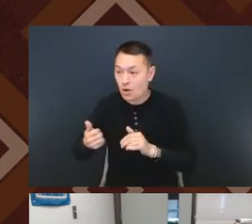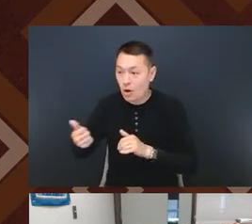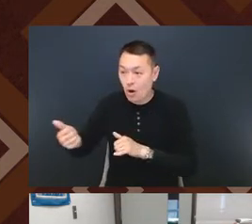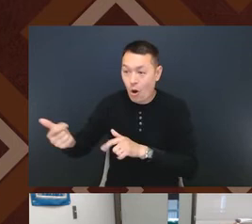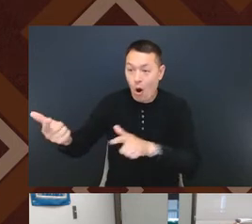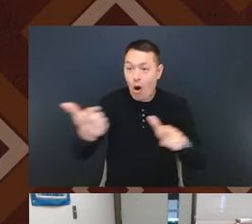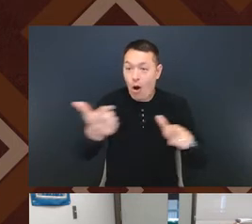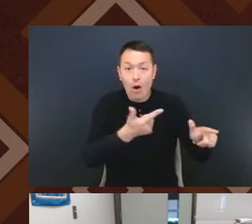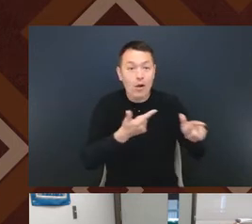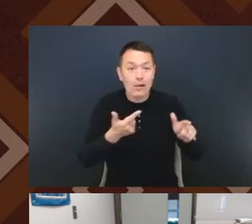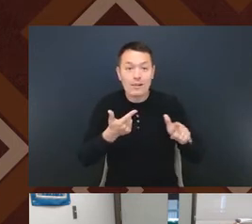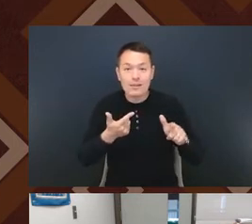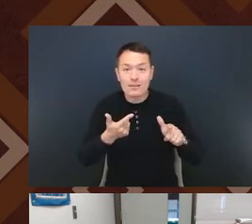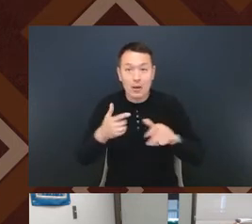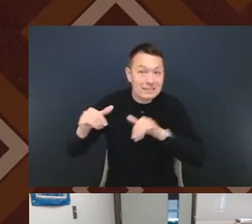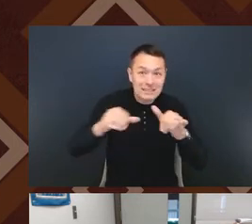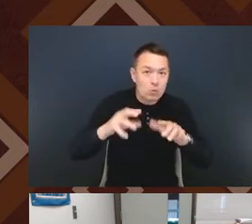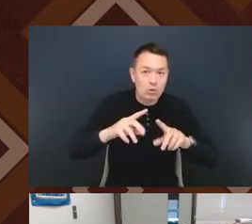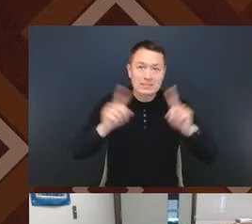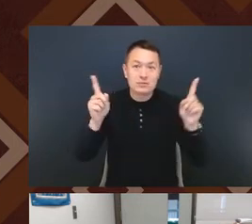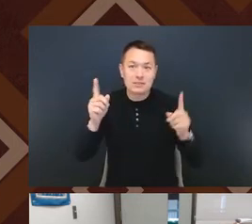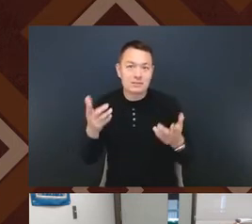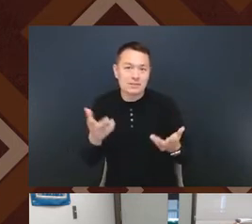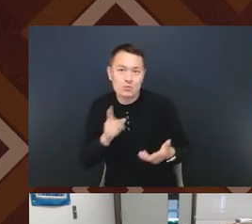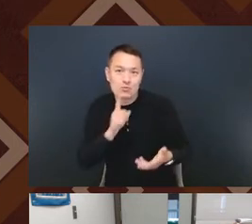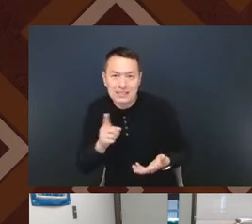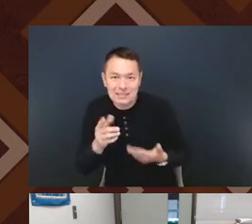we want to admit it, whether or not we realize it, we are the same